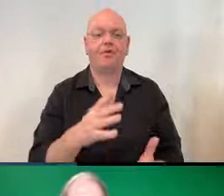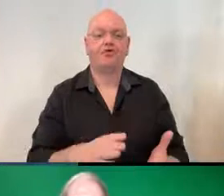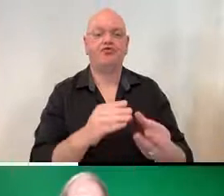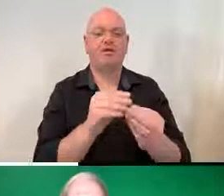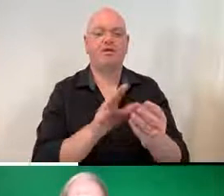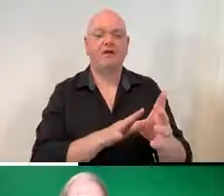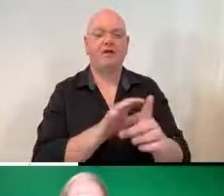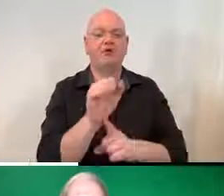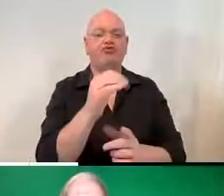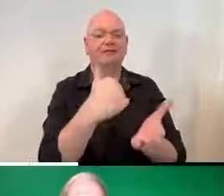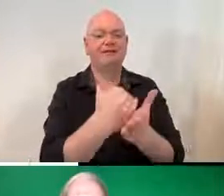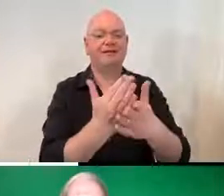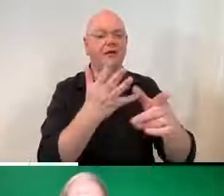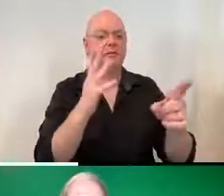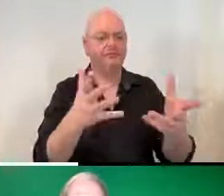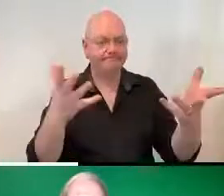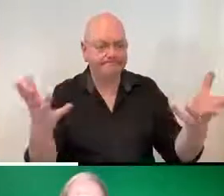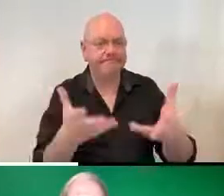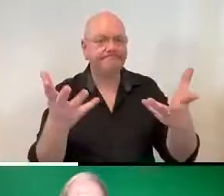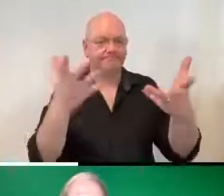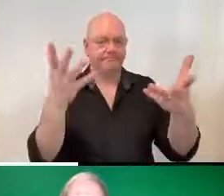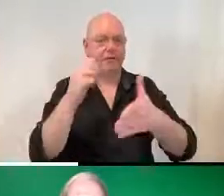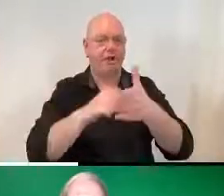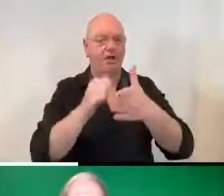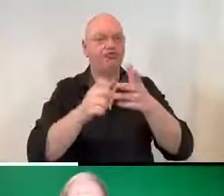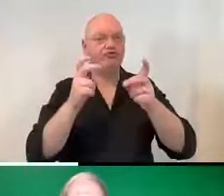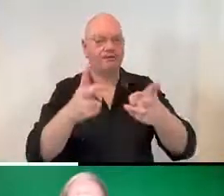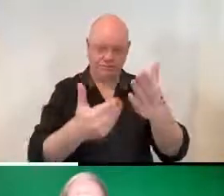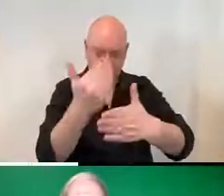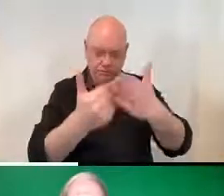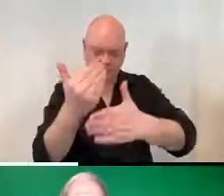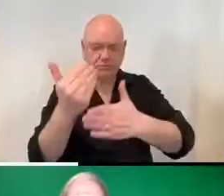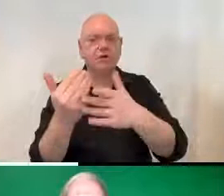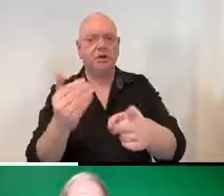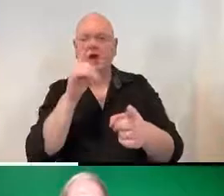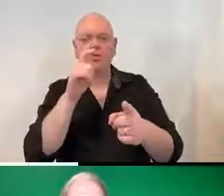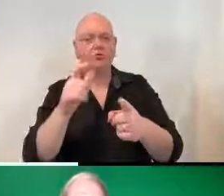That we've also seen that the projects and the case studies that are included in the report have been